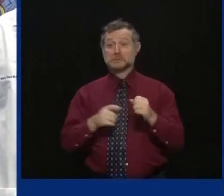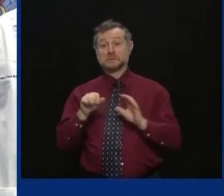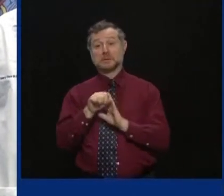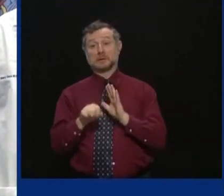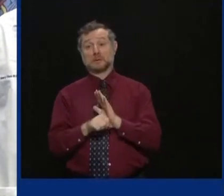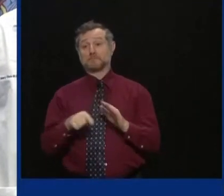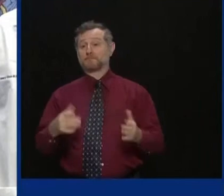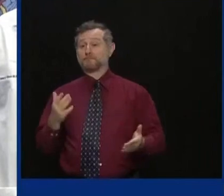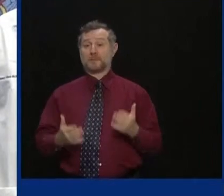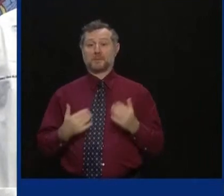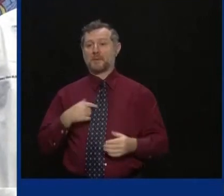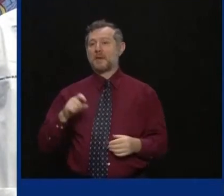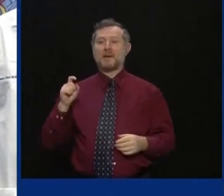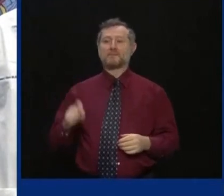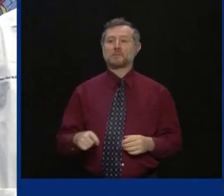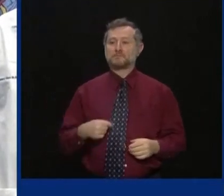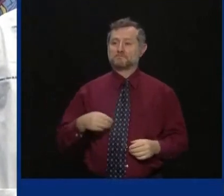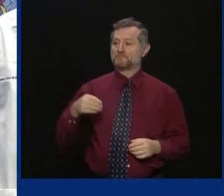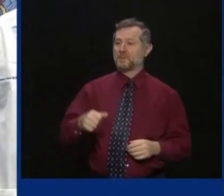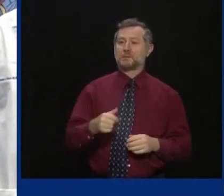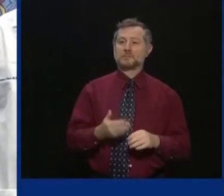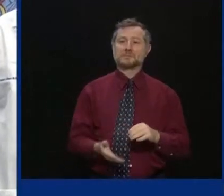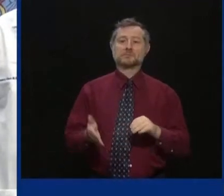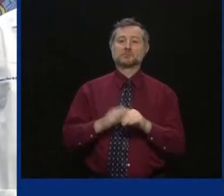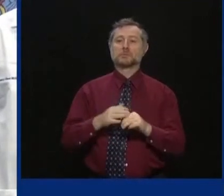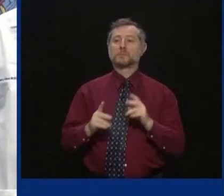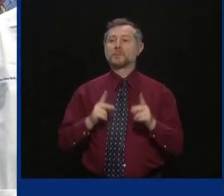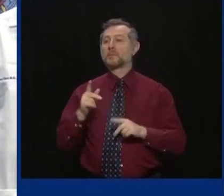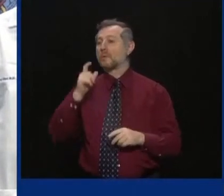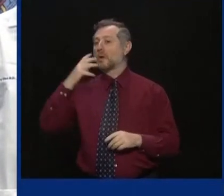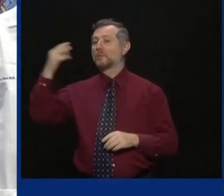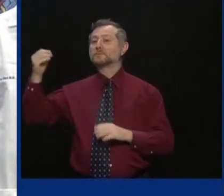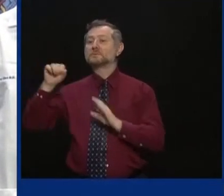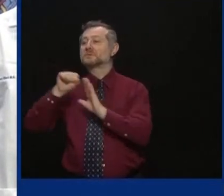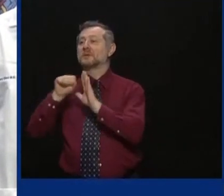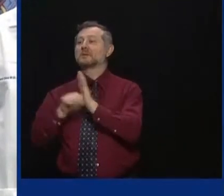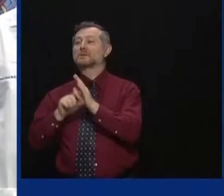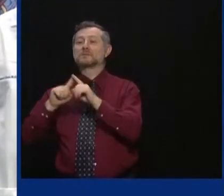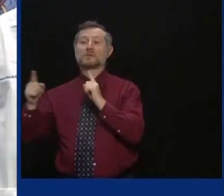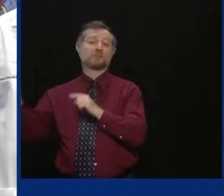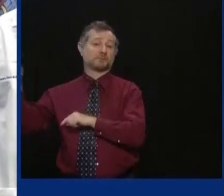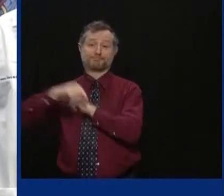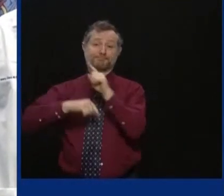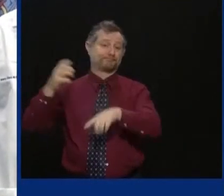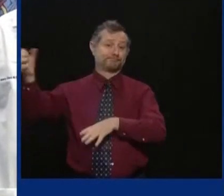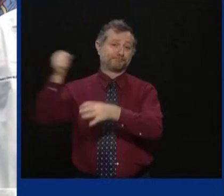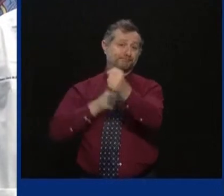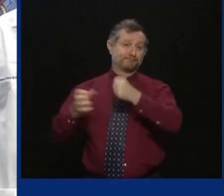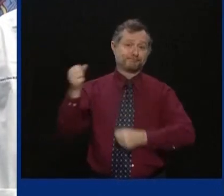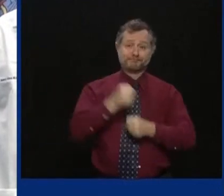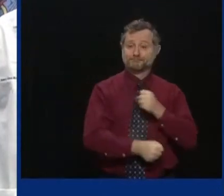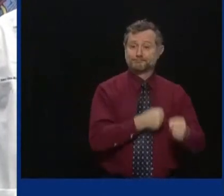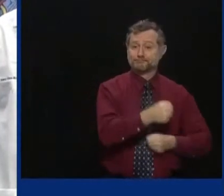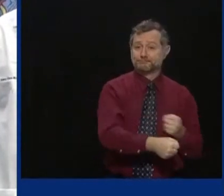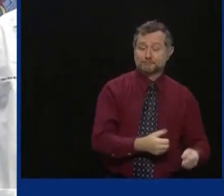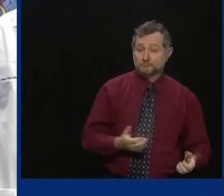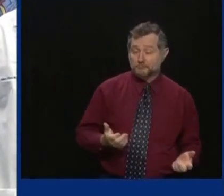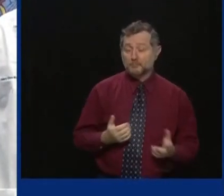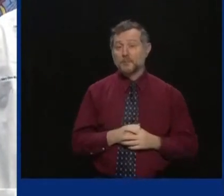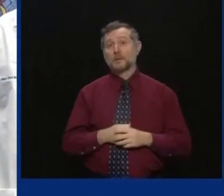HOW DO WE THINK WE'RE GOING TO FIND ENOUGH OF THEM I ALSO KNOW THE STATE MAY HAVE TO SUPPLEMENT PAY FOR PEOPLE BRING THEM OUT OF STATE TO ENTICE